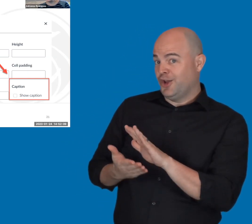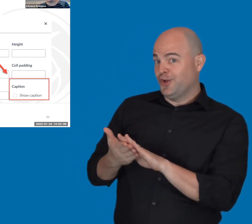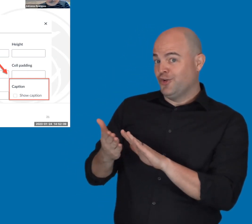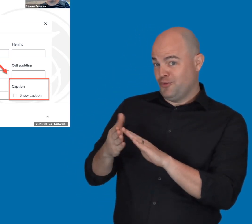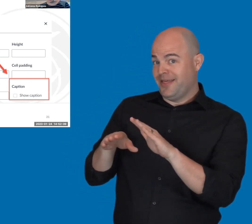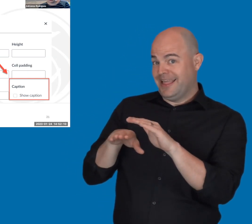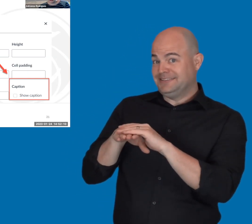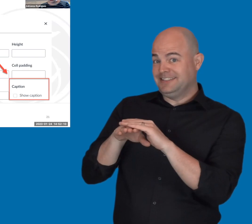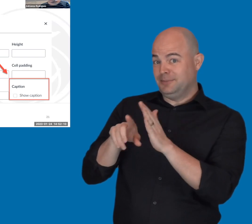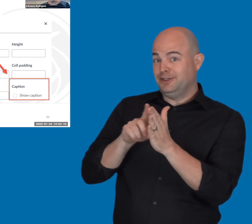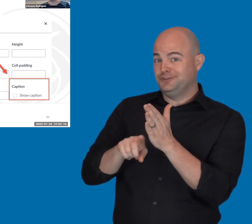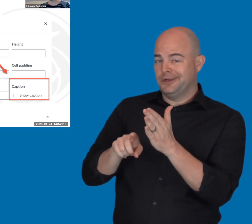It will prompt you to enter 1.